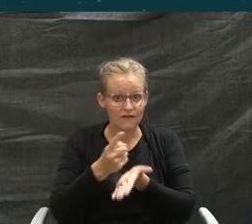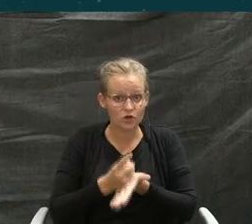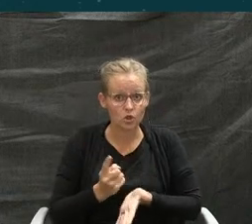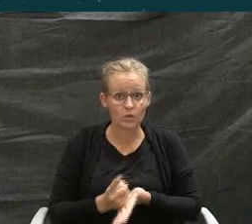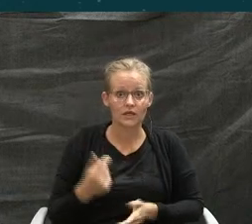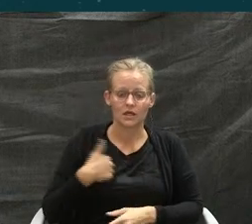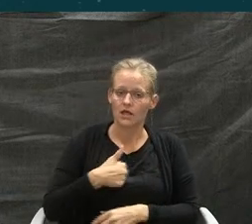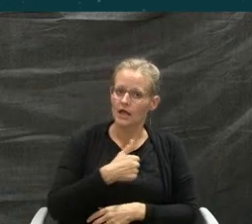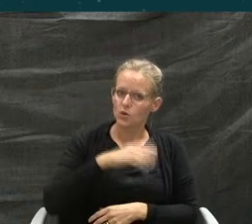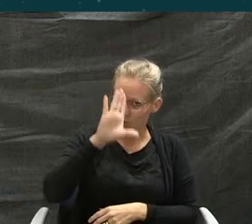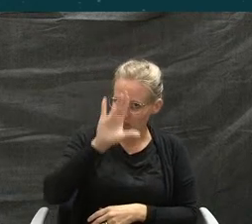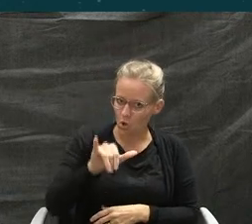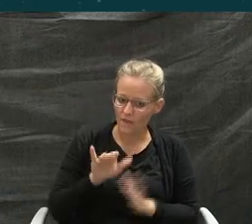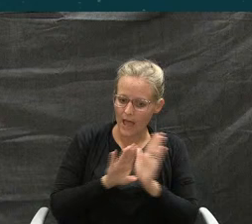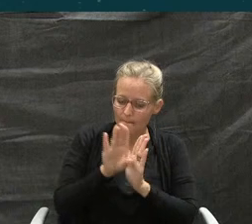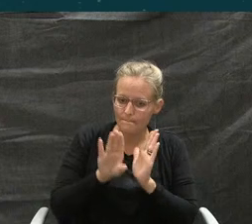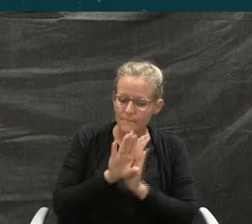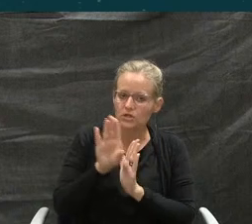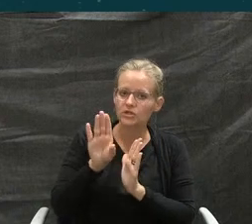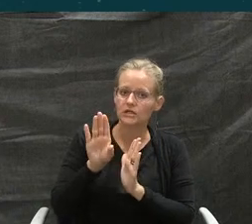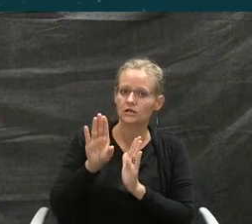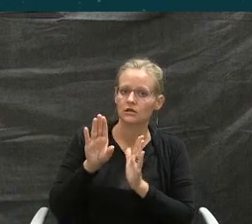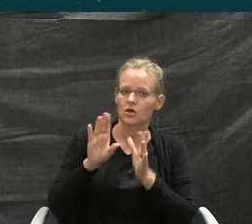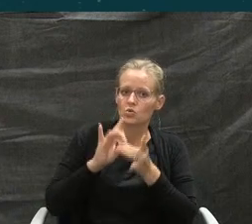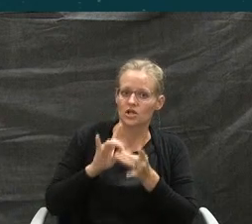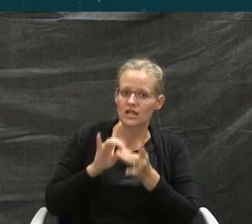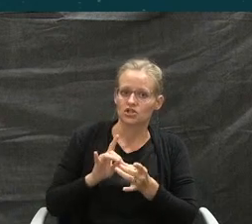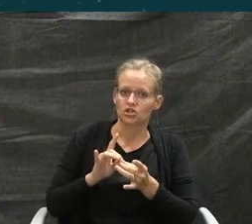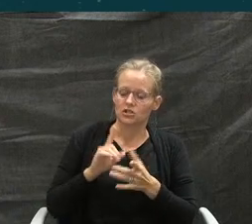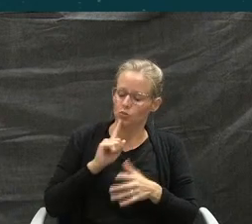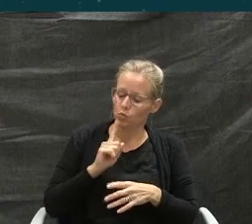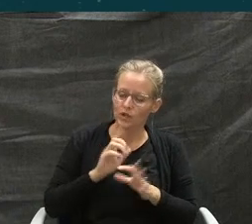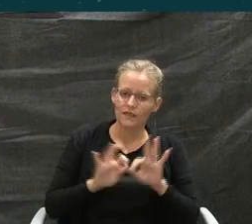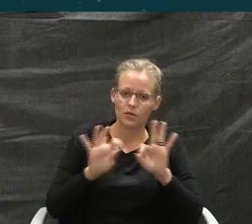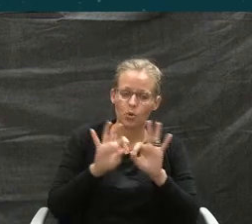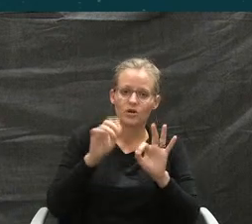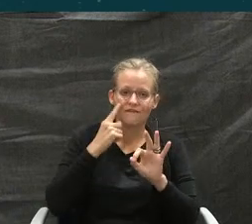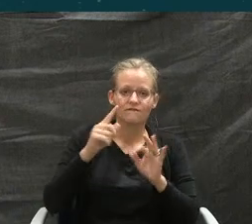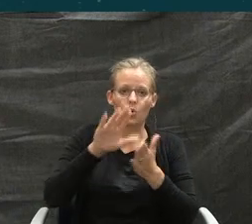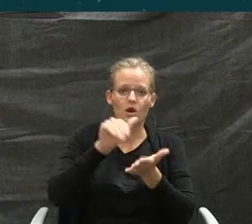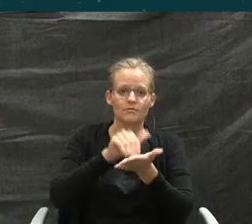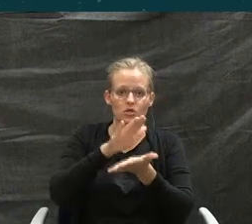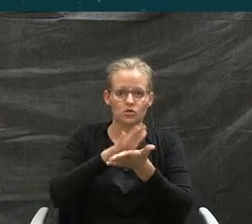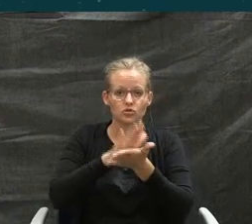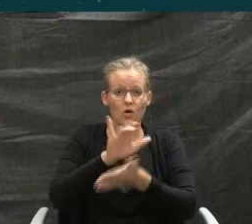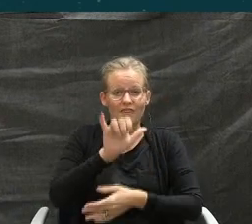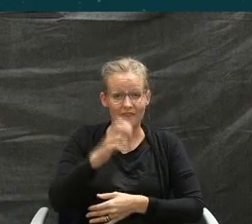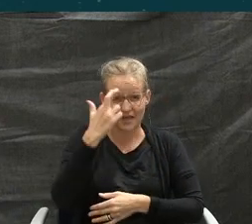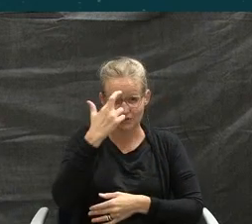relationships with their teachers is so crucial for middle school student. That's why we opted for a Seven period day.